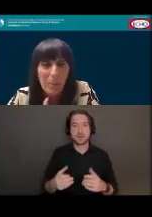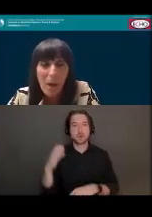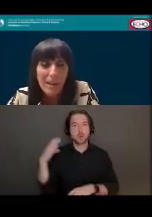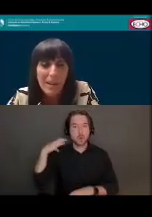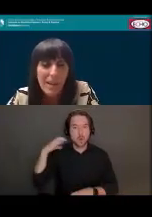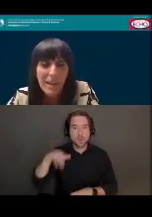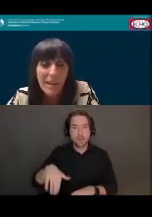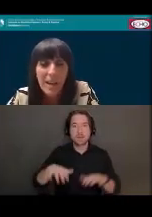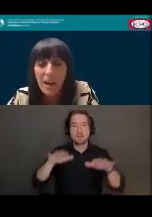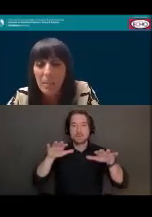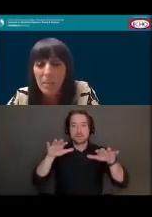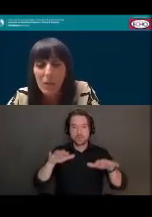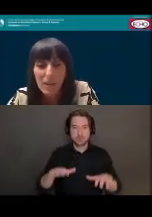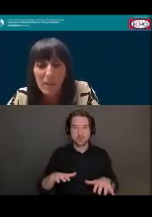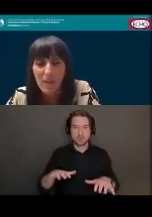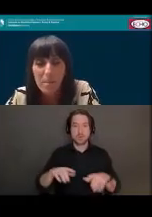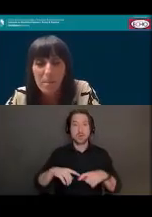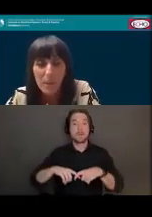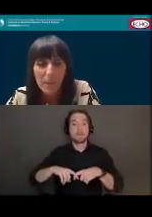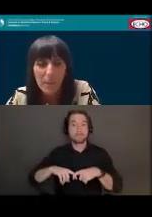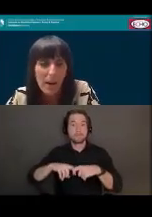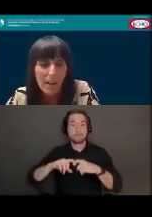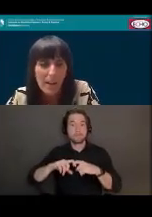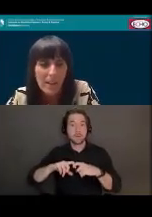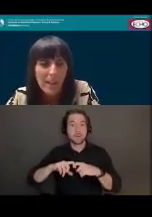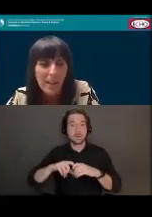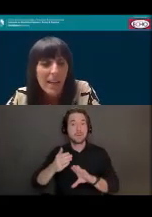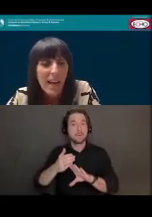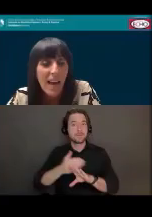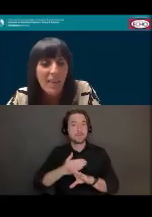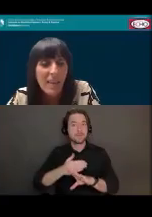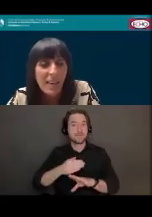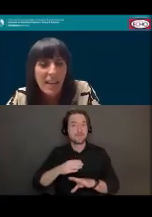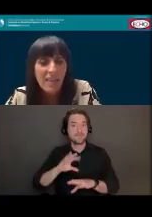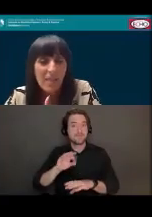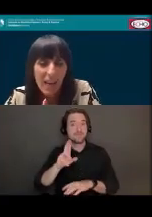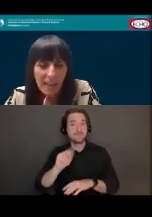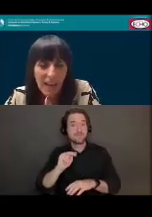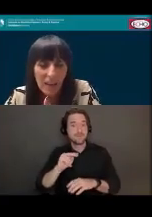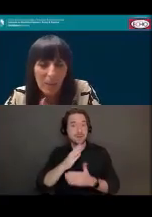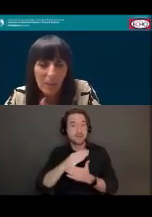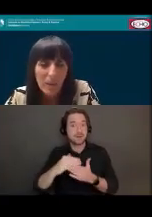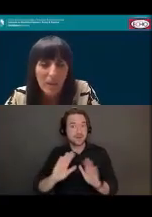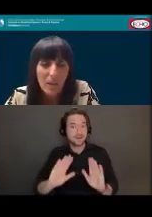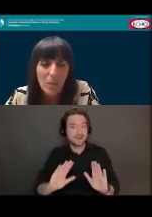pausing before the fun part, and then invite that communication